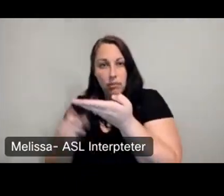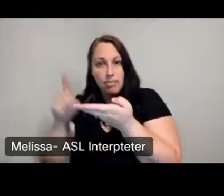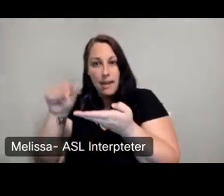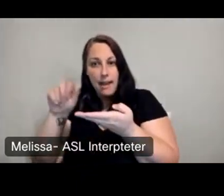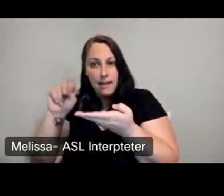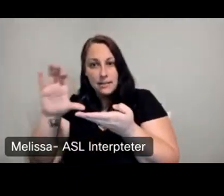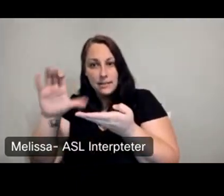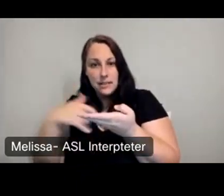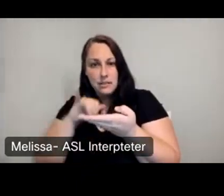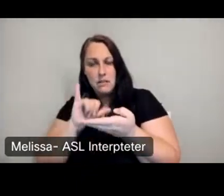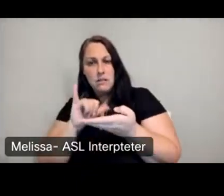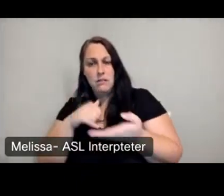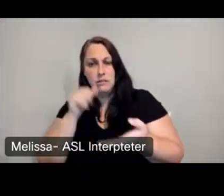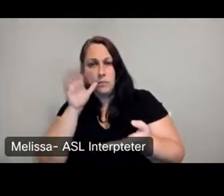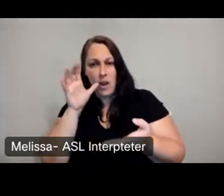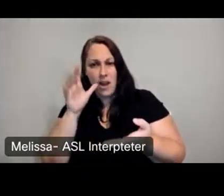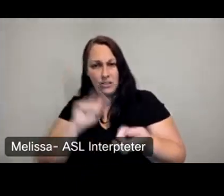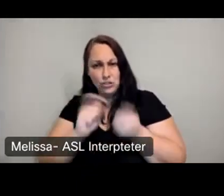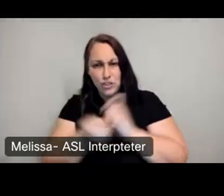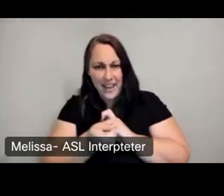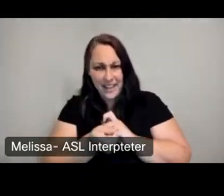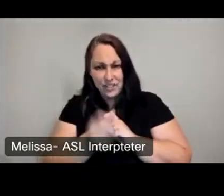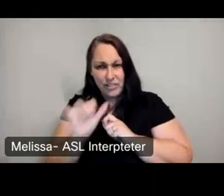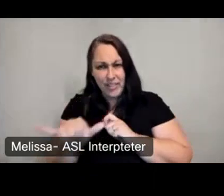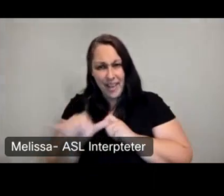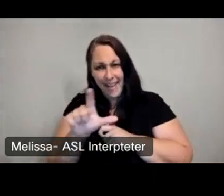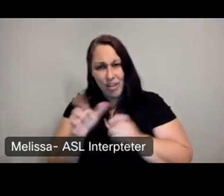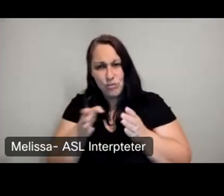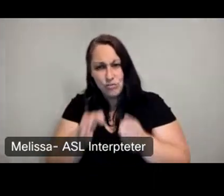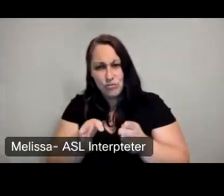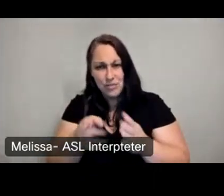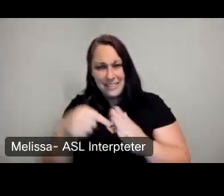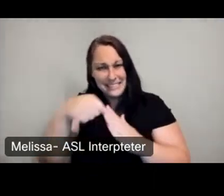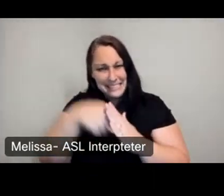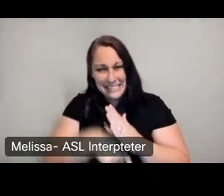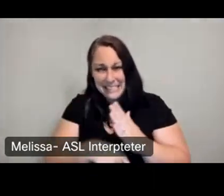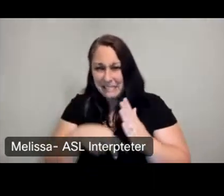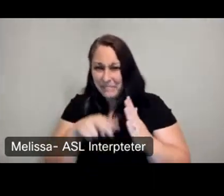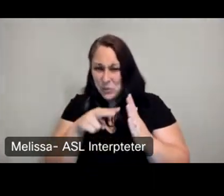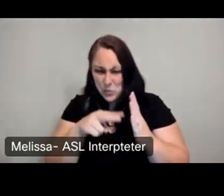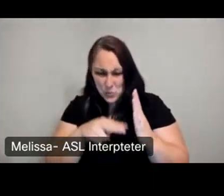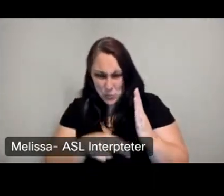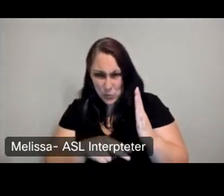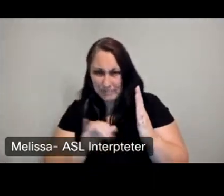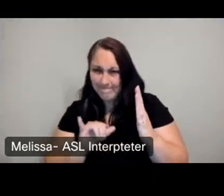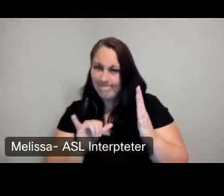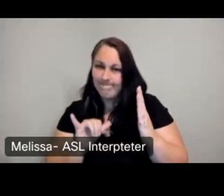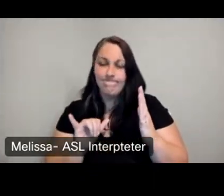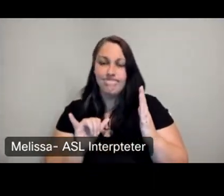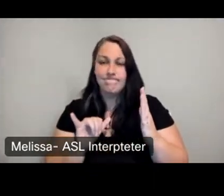public but they were like oh it's buried in the in the um in the transportation plan and so they